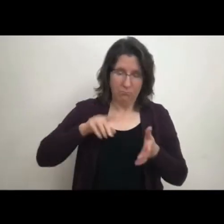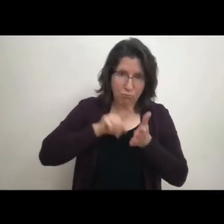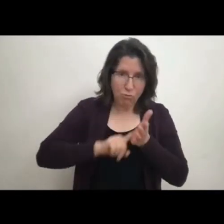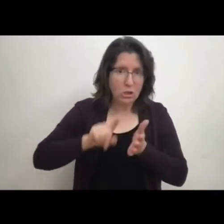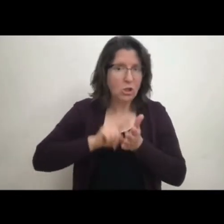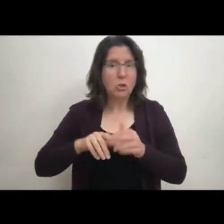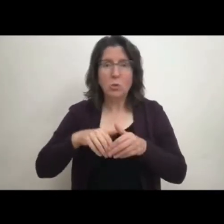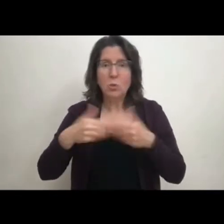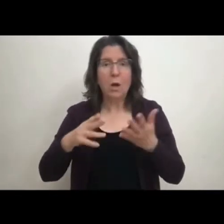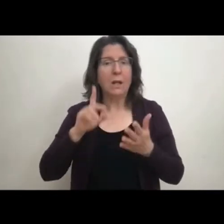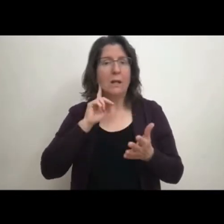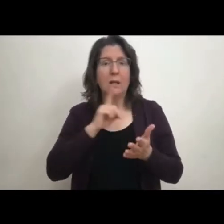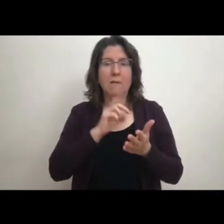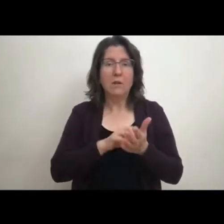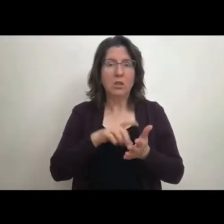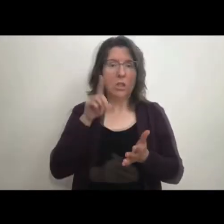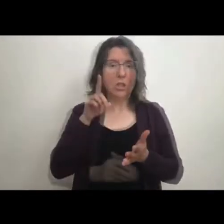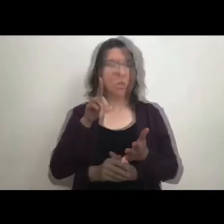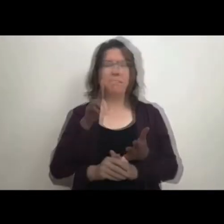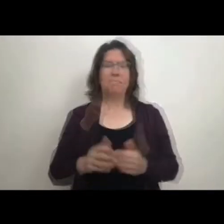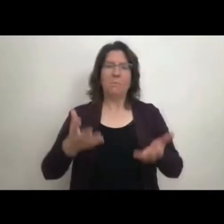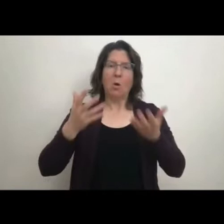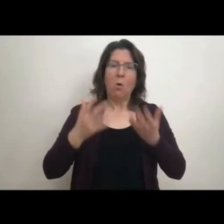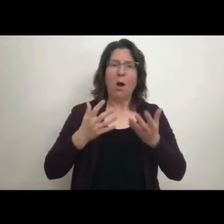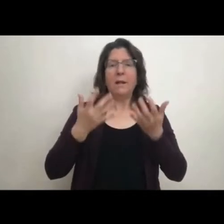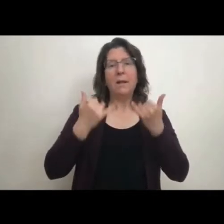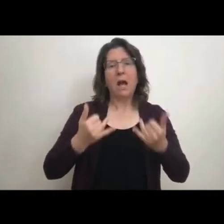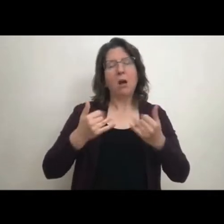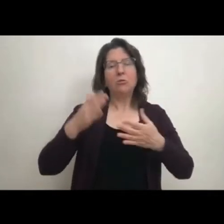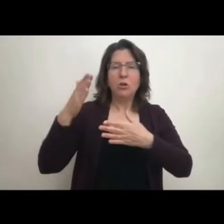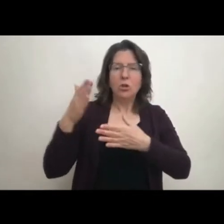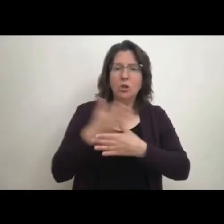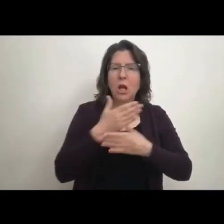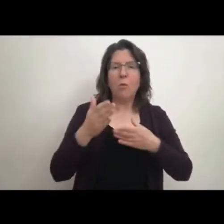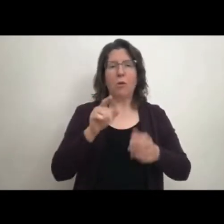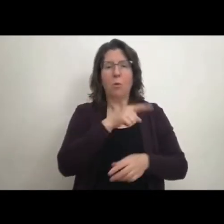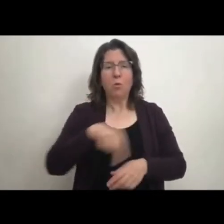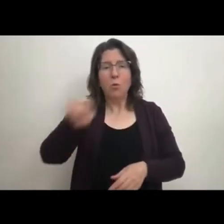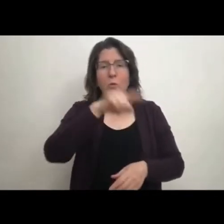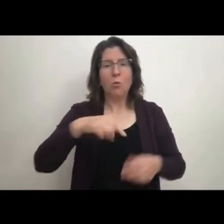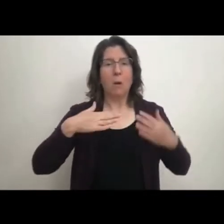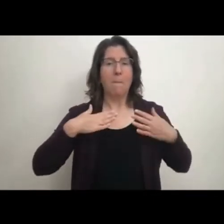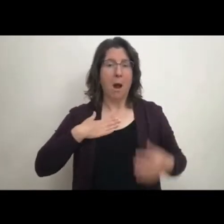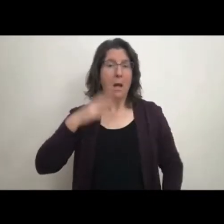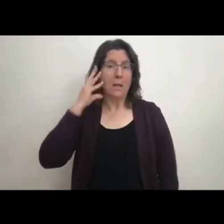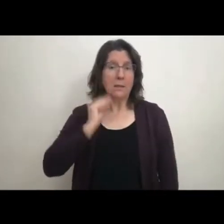My area of research is deaf education.